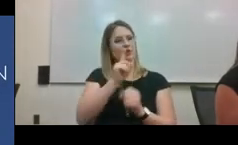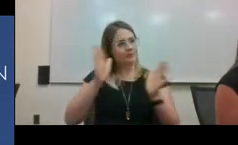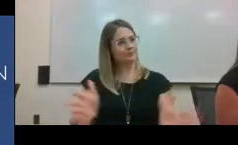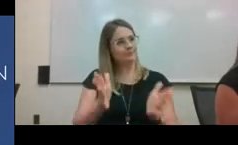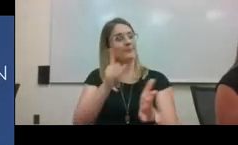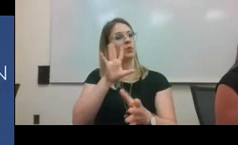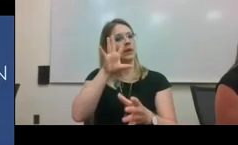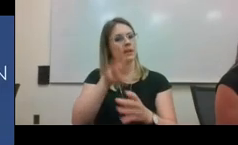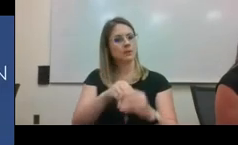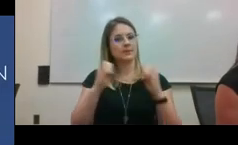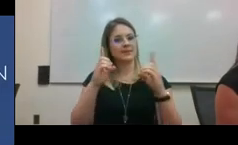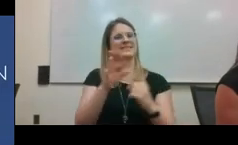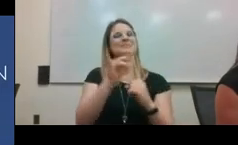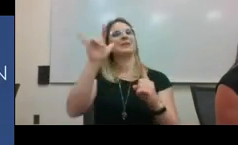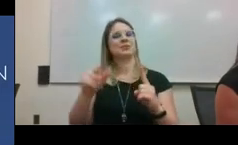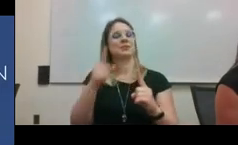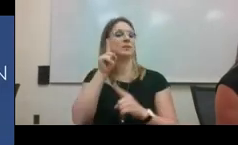especially for children who are deaf and hard of hearing?